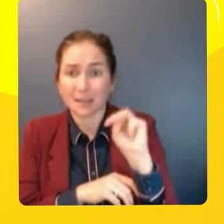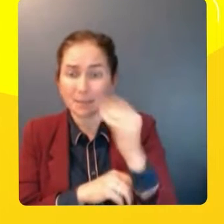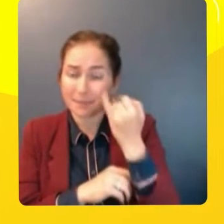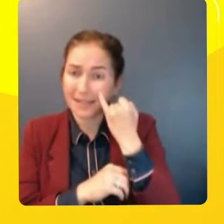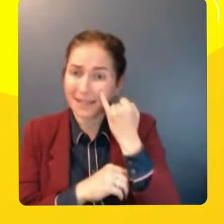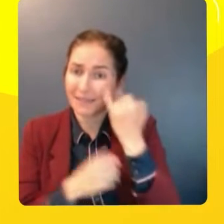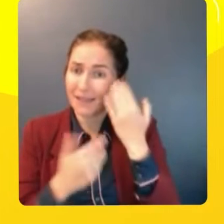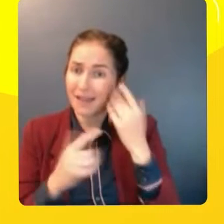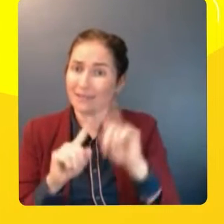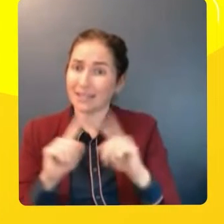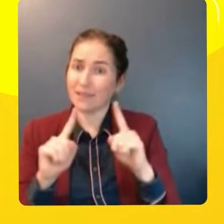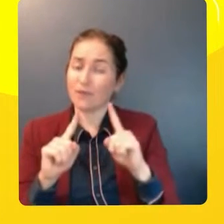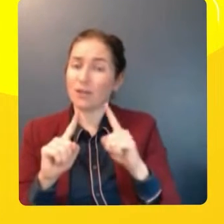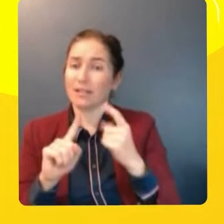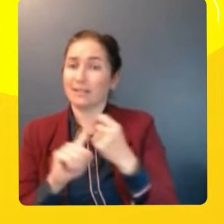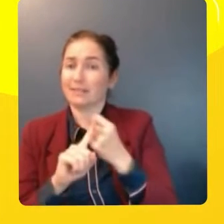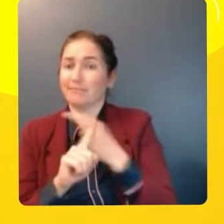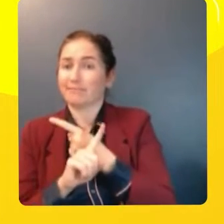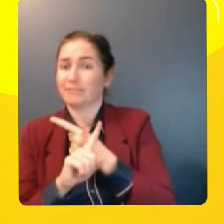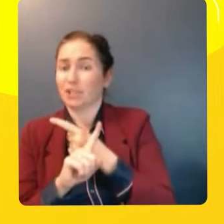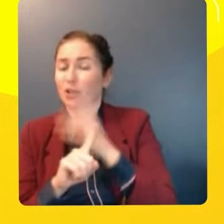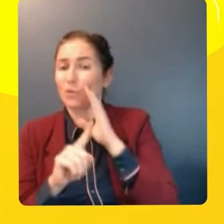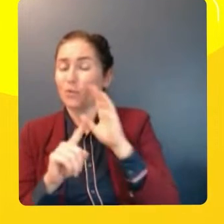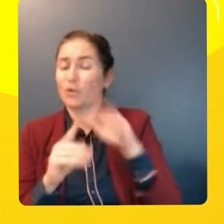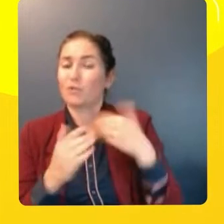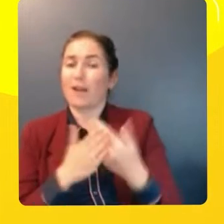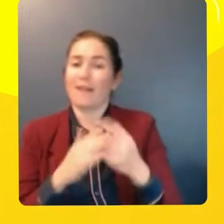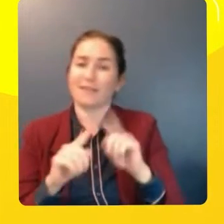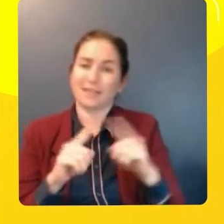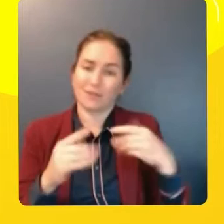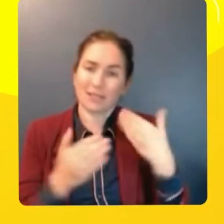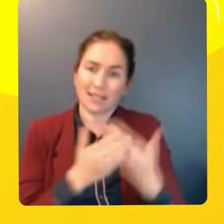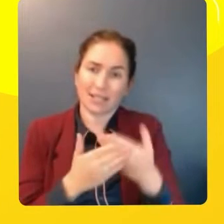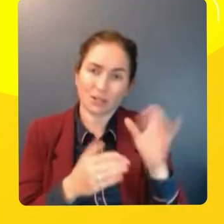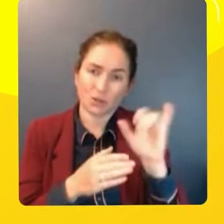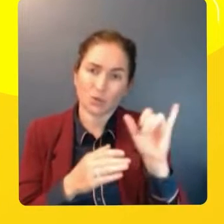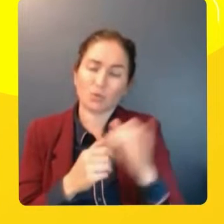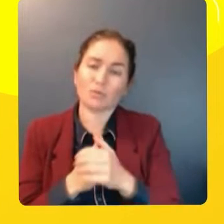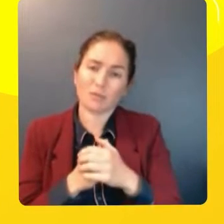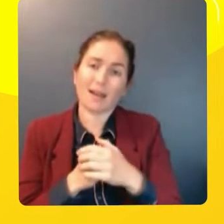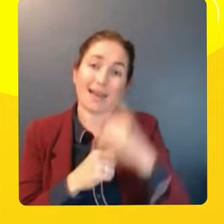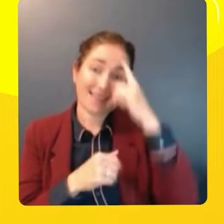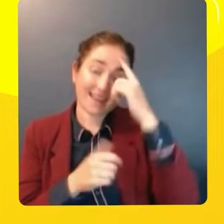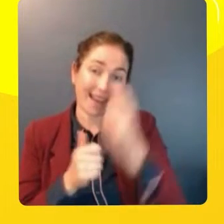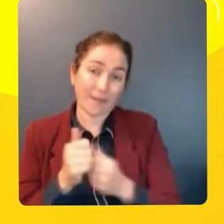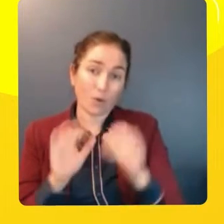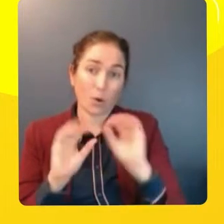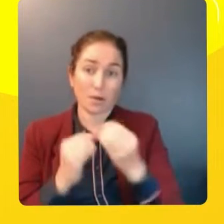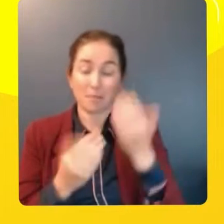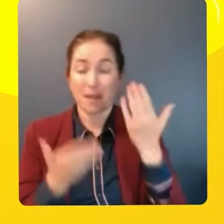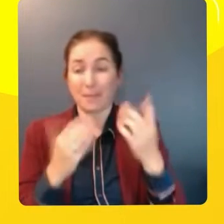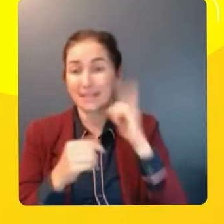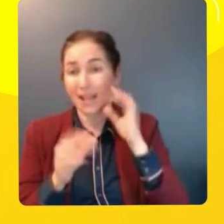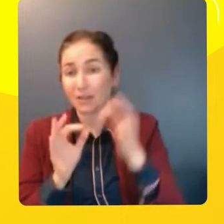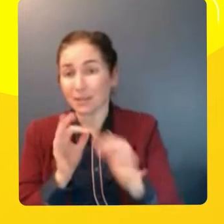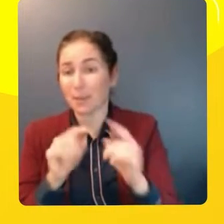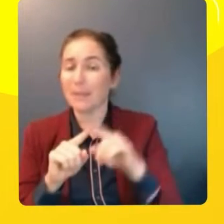you're going to arrive at different destinations. So I believe that every organization it may sound simplistic, but you need a diversity dictionary so that